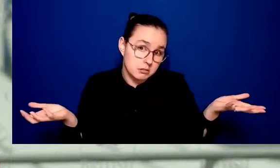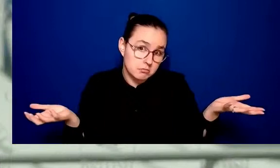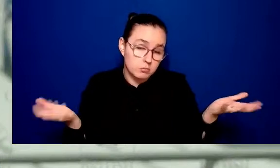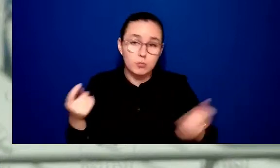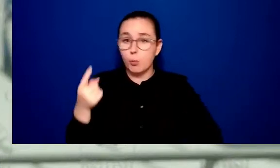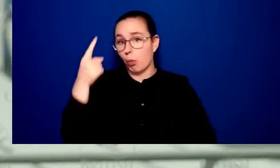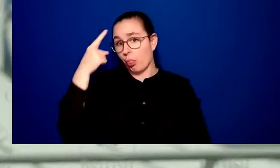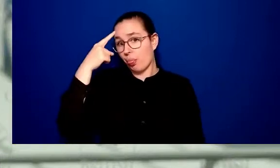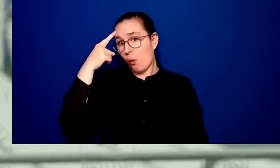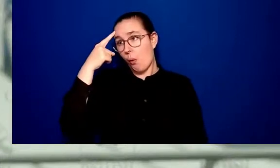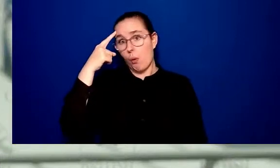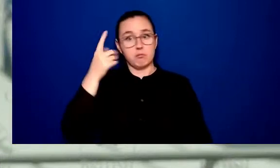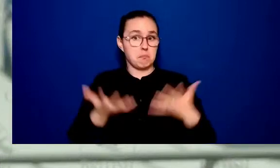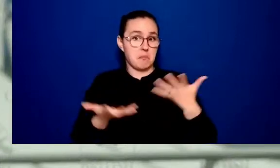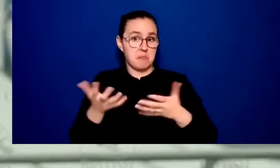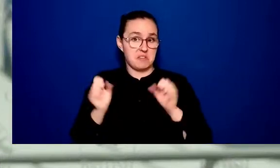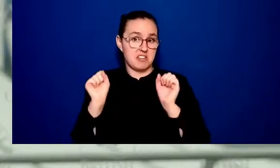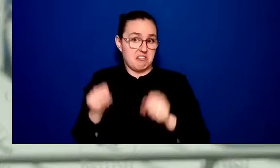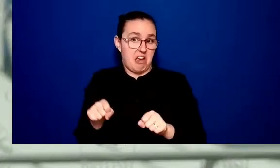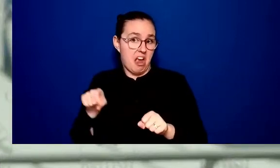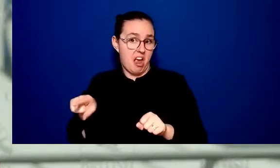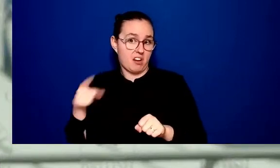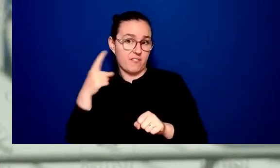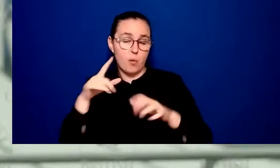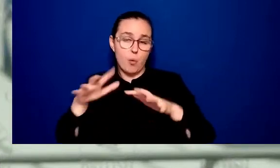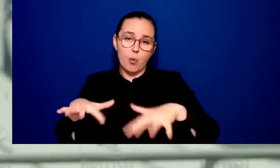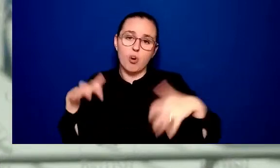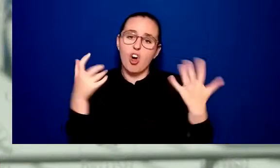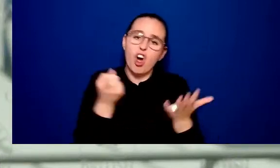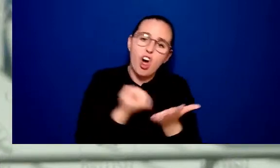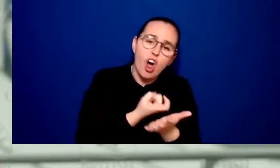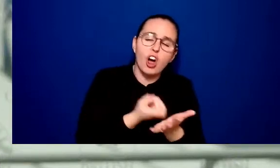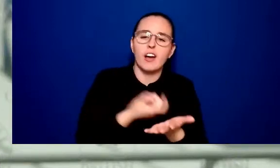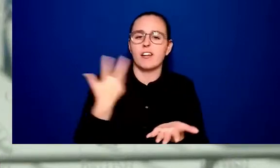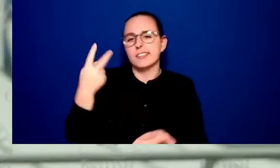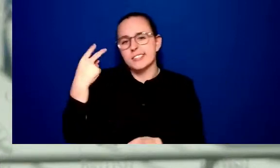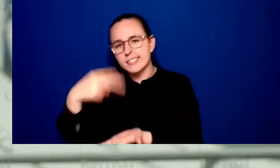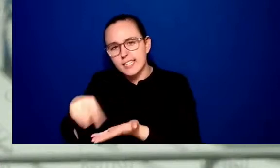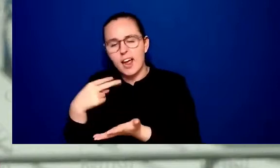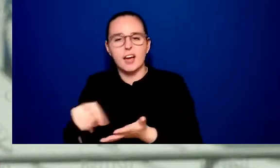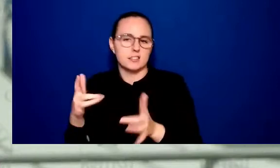seated. So those are things we're looking at looking at the